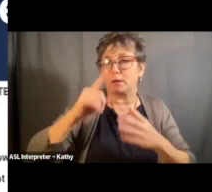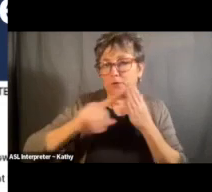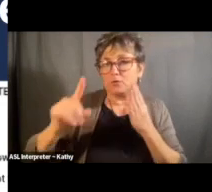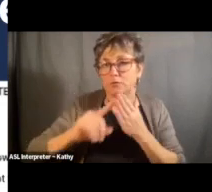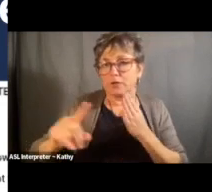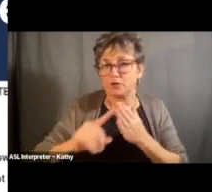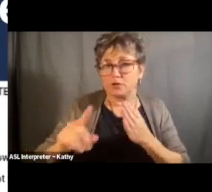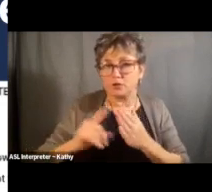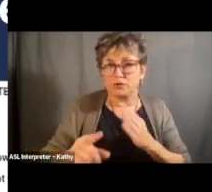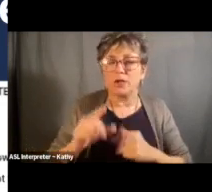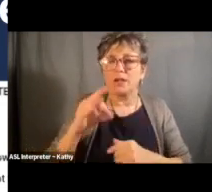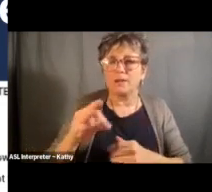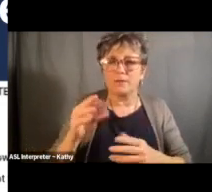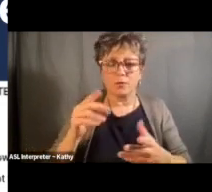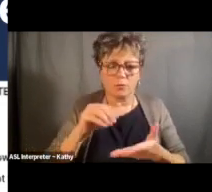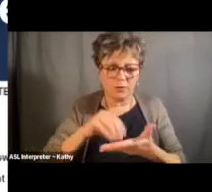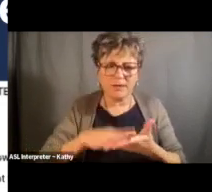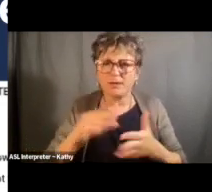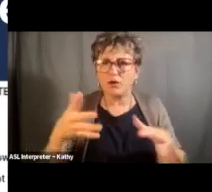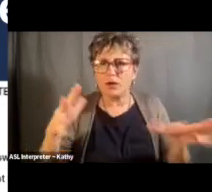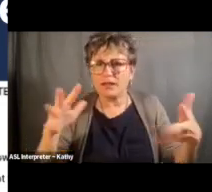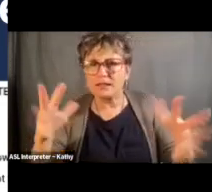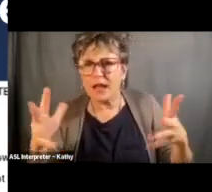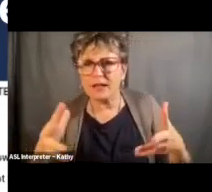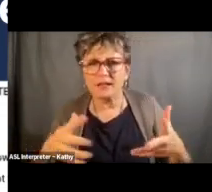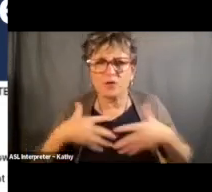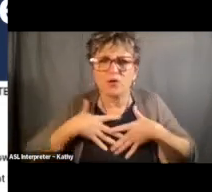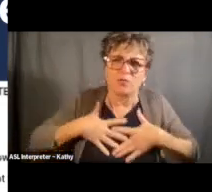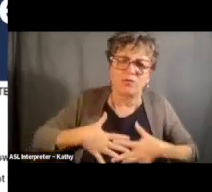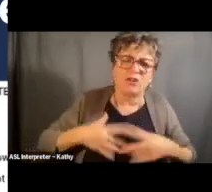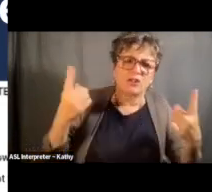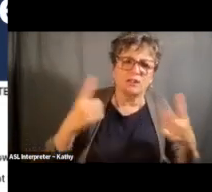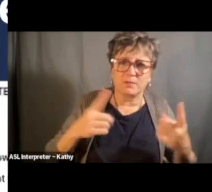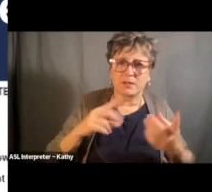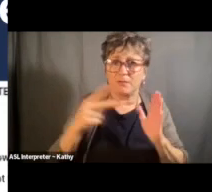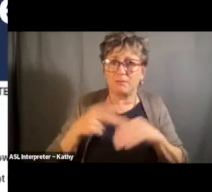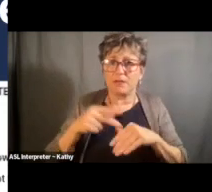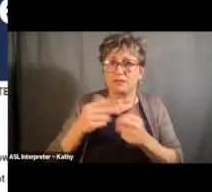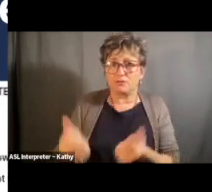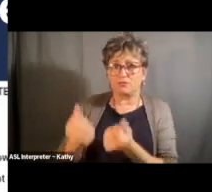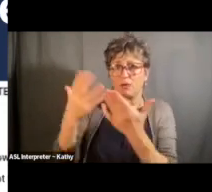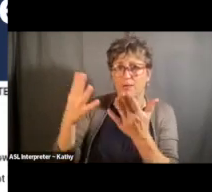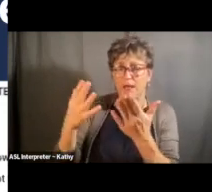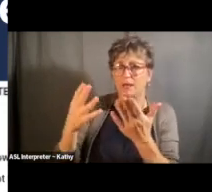going to route you to an additional resource. And again, all the Quality of Life survey is